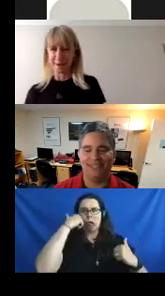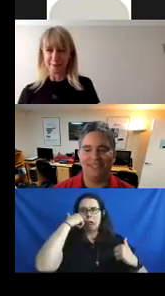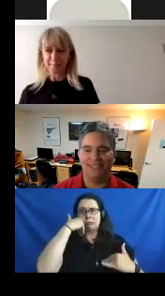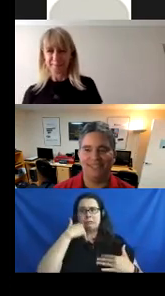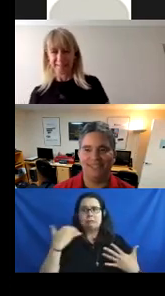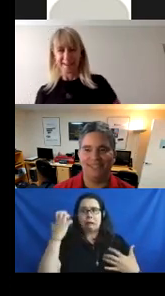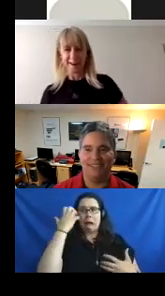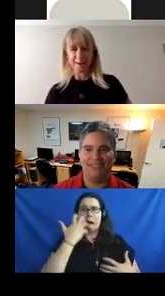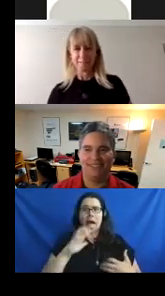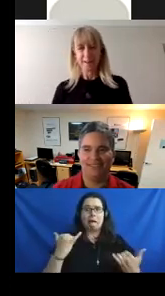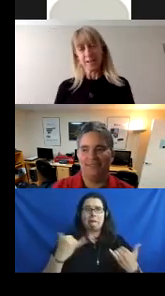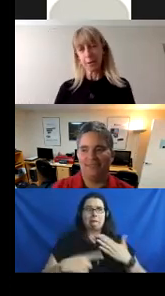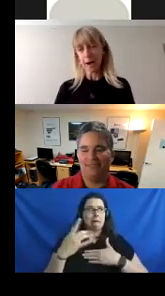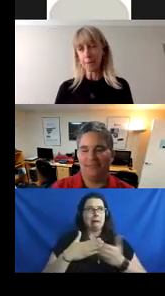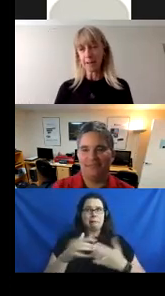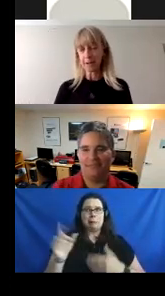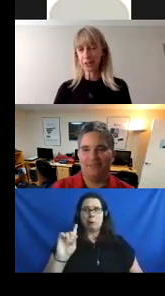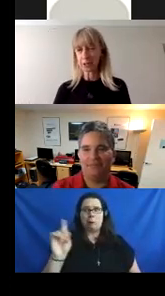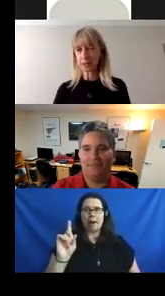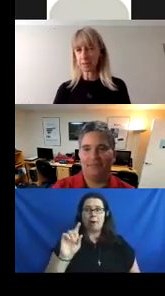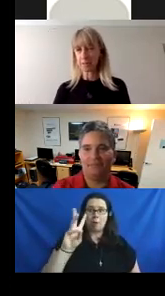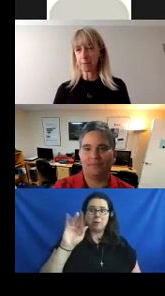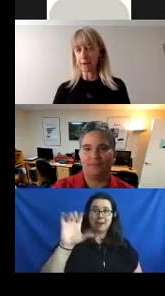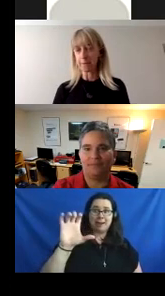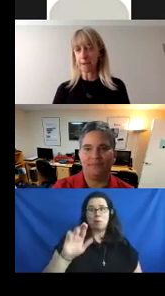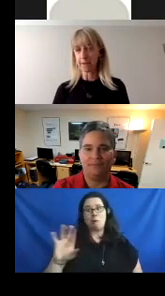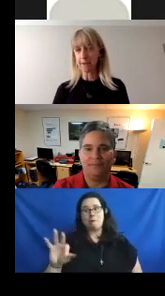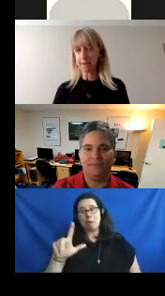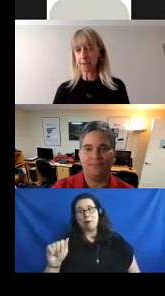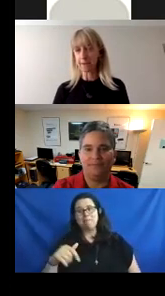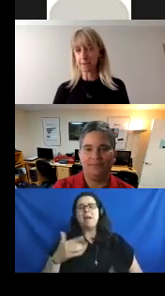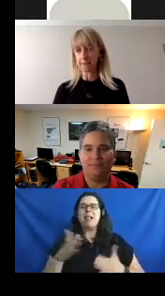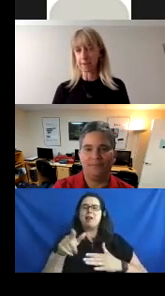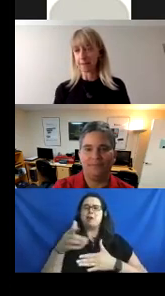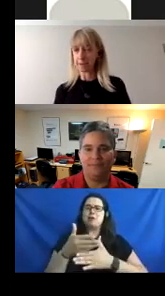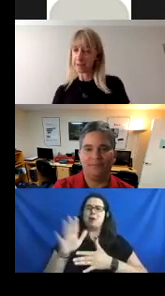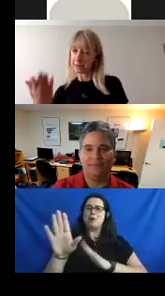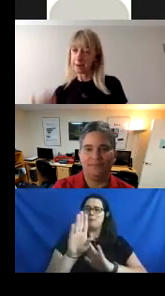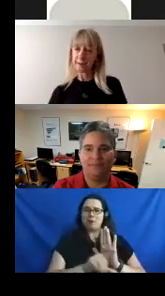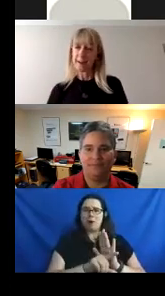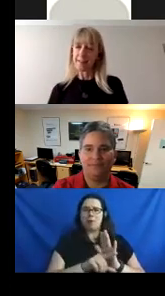I WILL LET YOU TAKE IT AWAY.